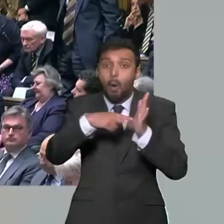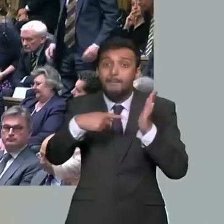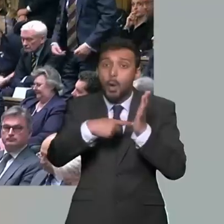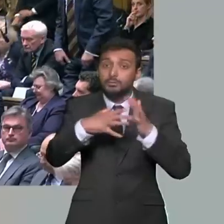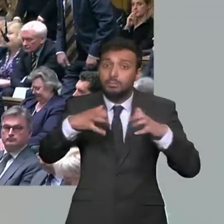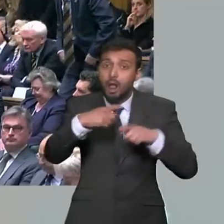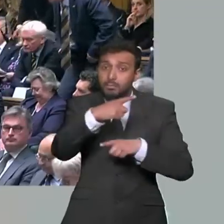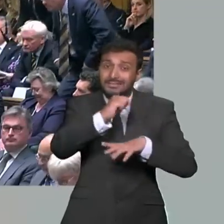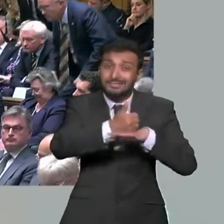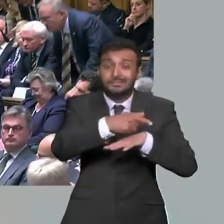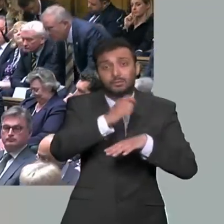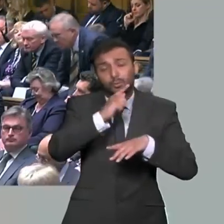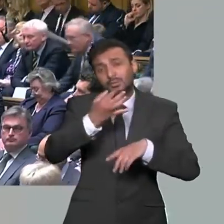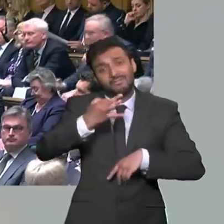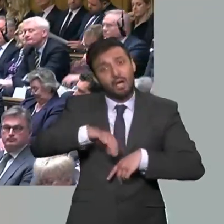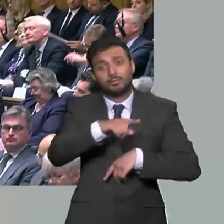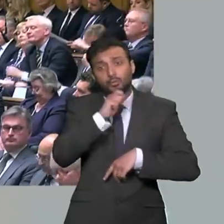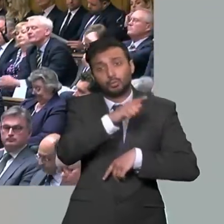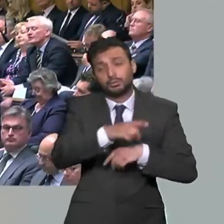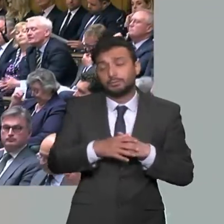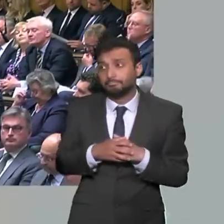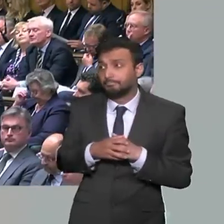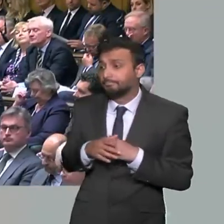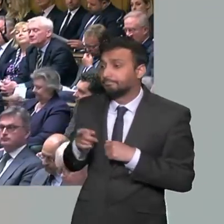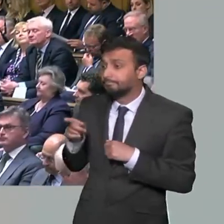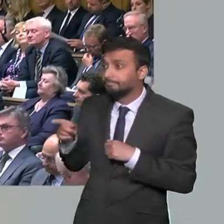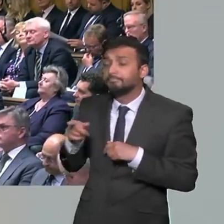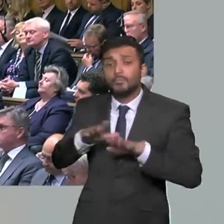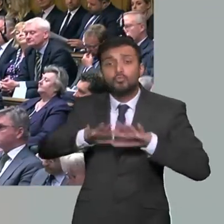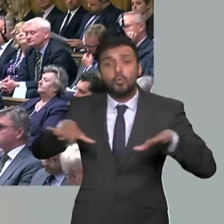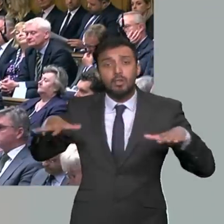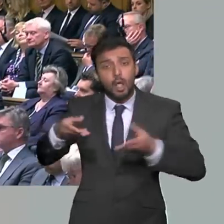The recent report on levelling up the rural economy highlighted many areas where